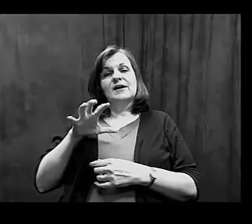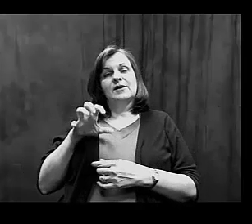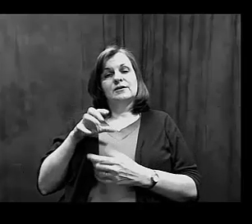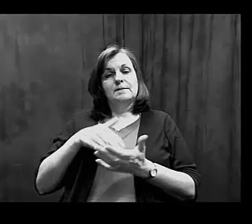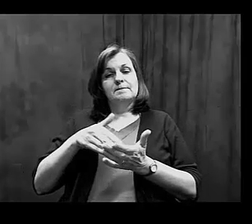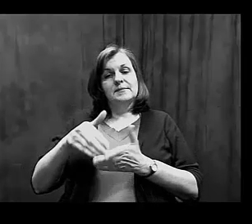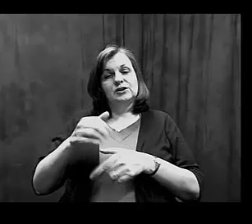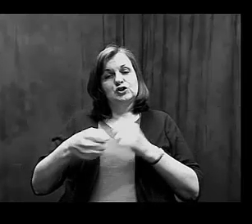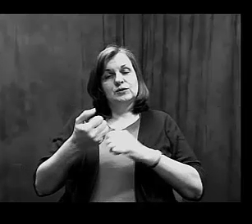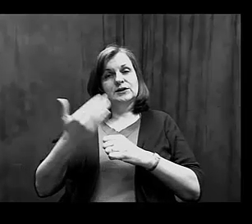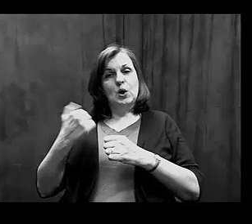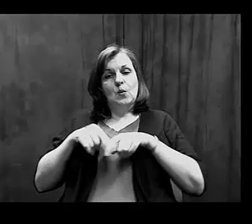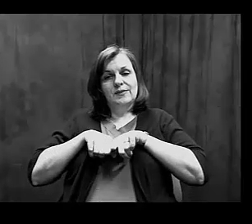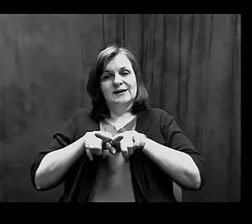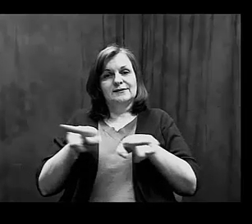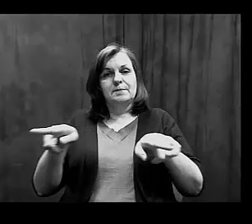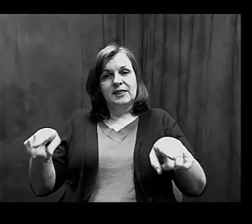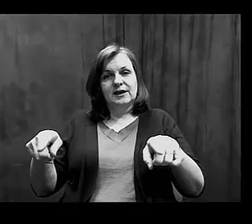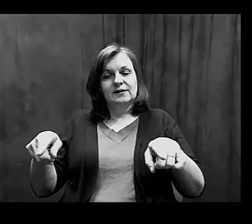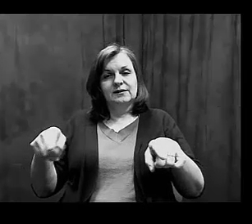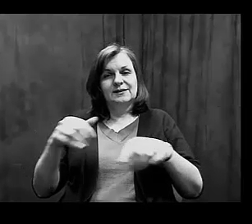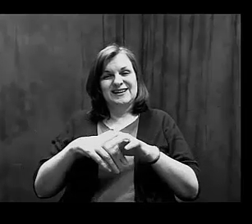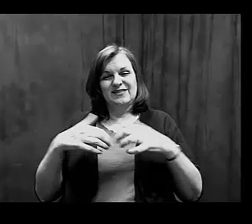so that the difference between